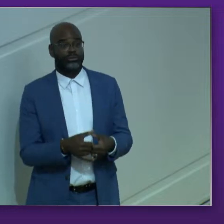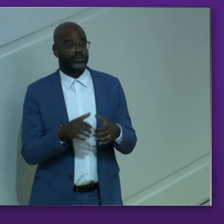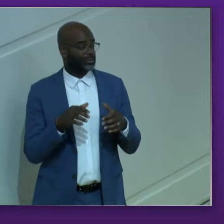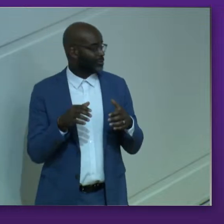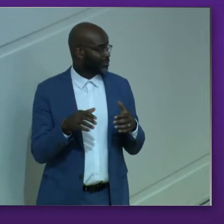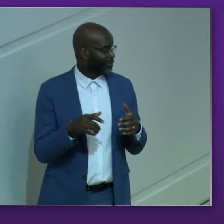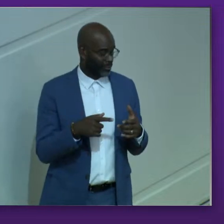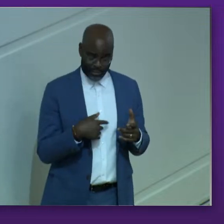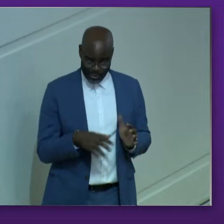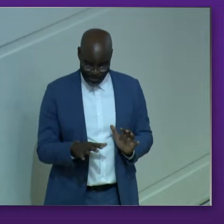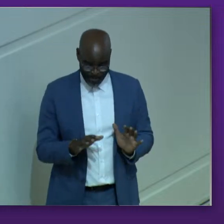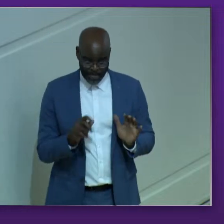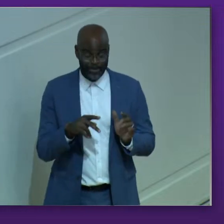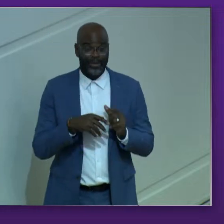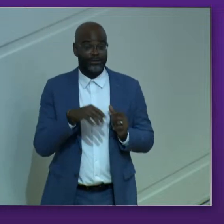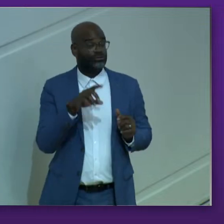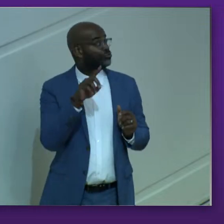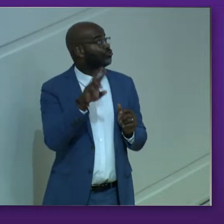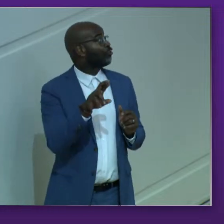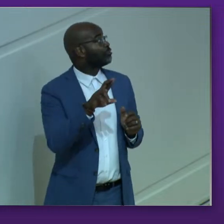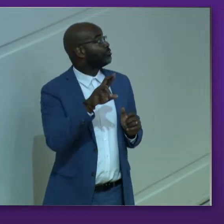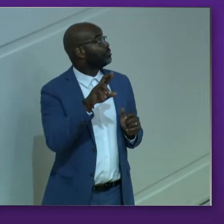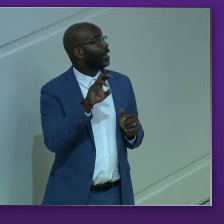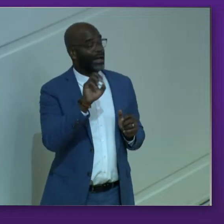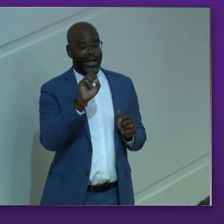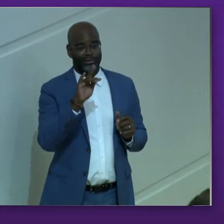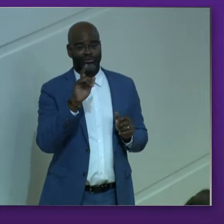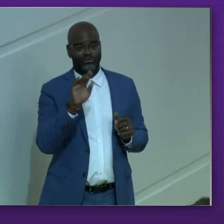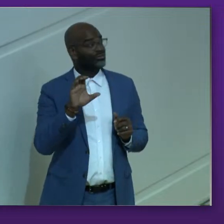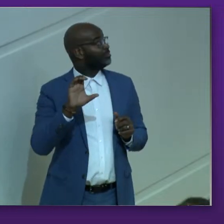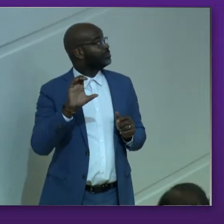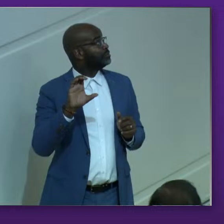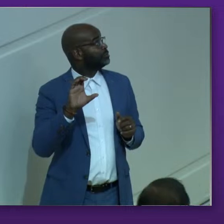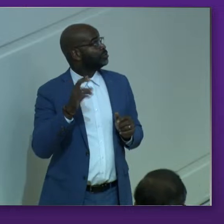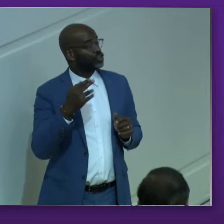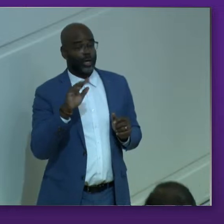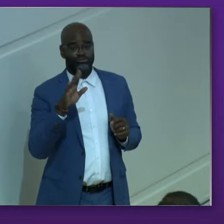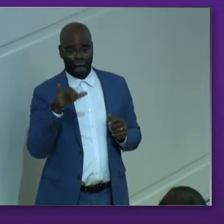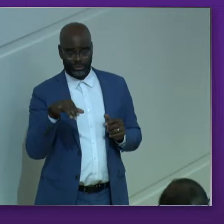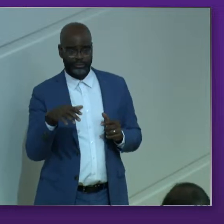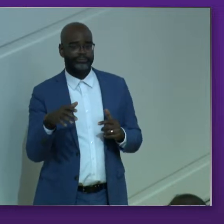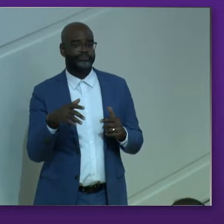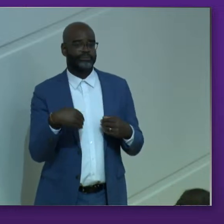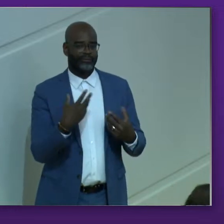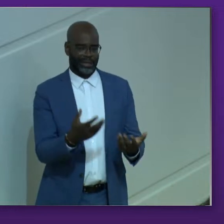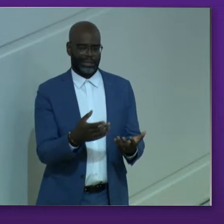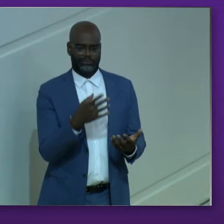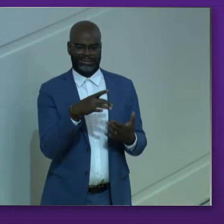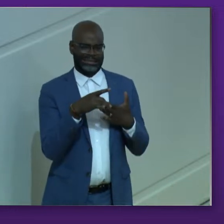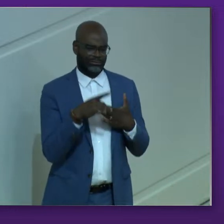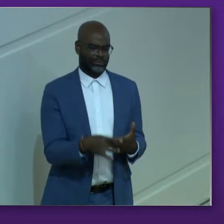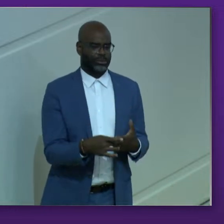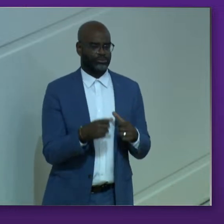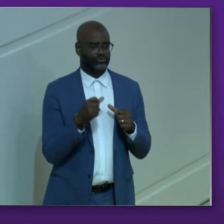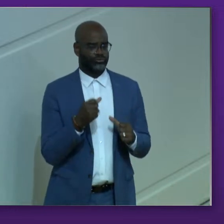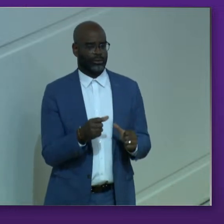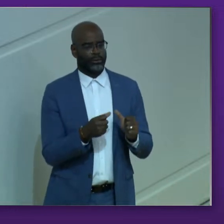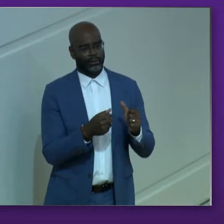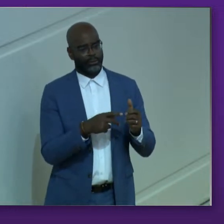OUTSTANDING STAFF AWARDS FOR